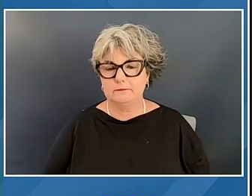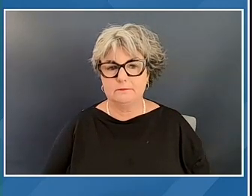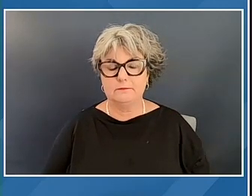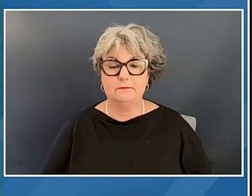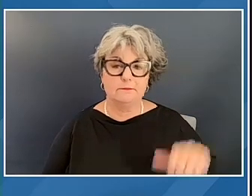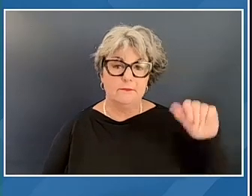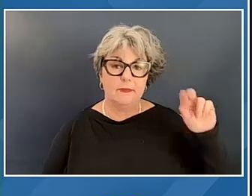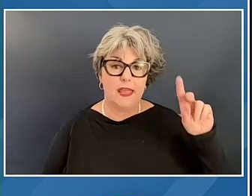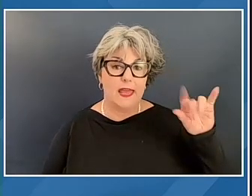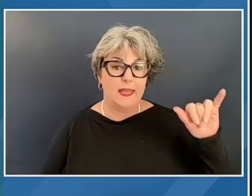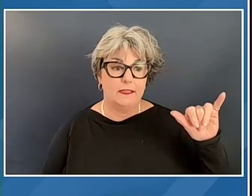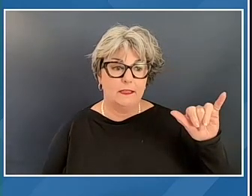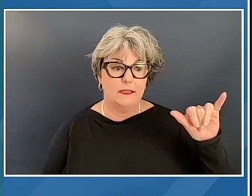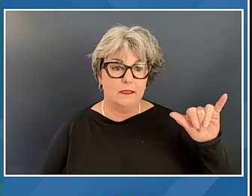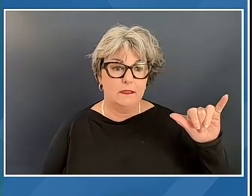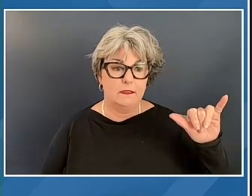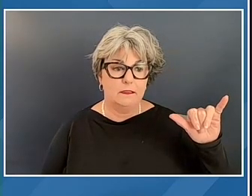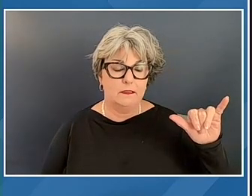Oh, it looks like she's still trying to connect.